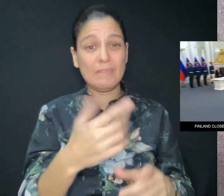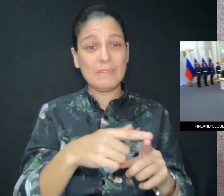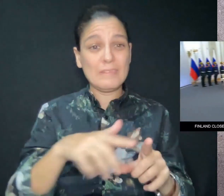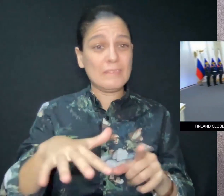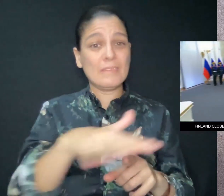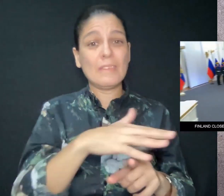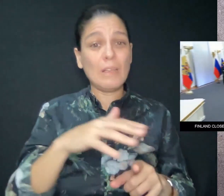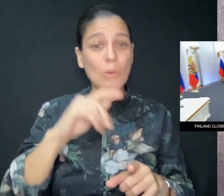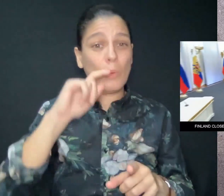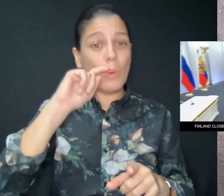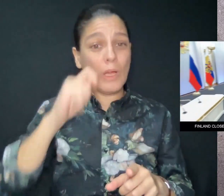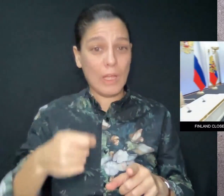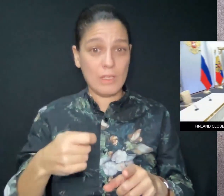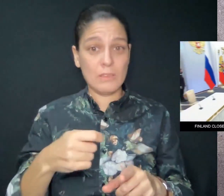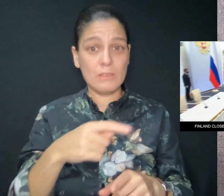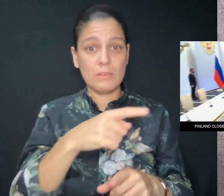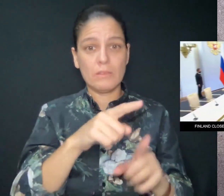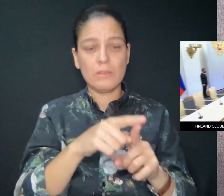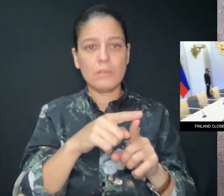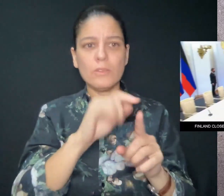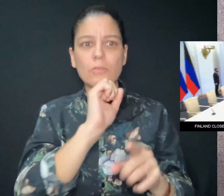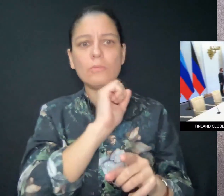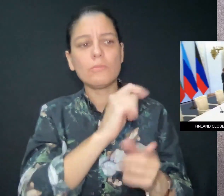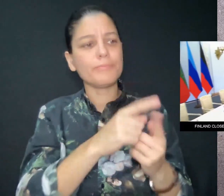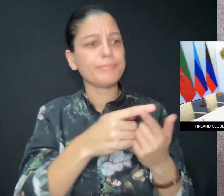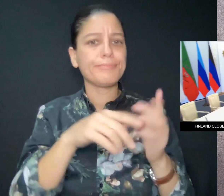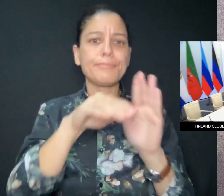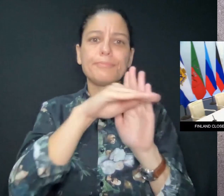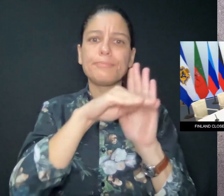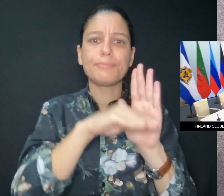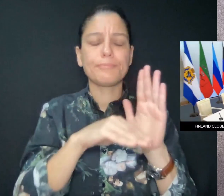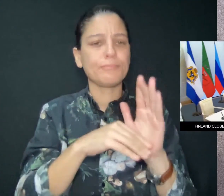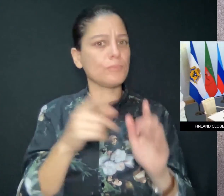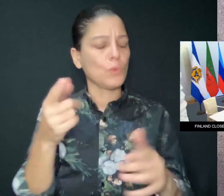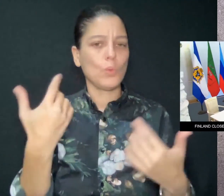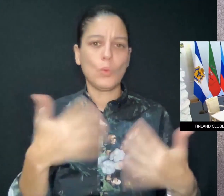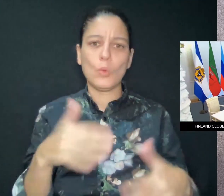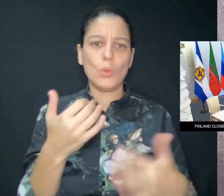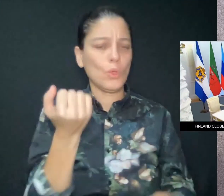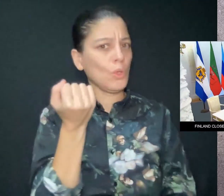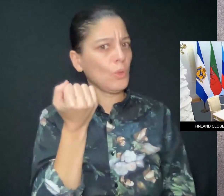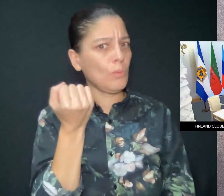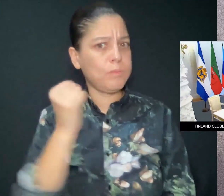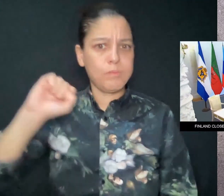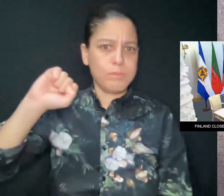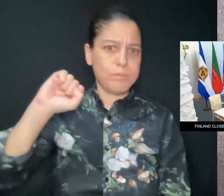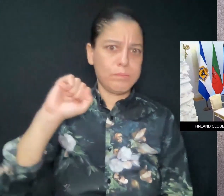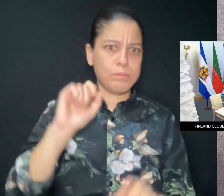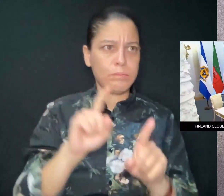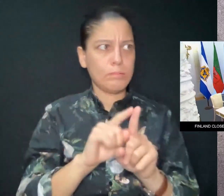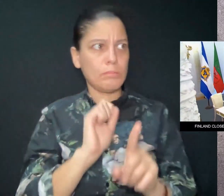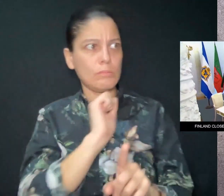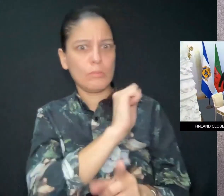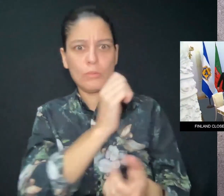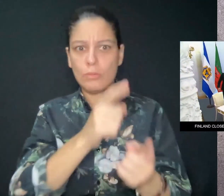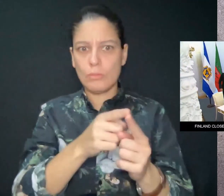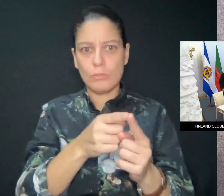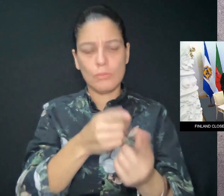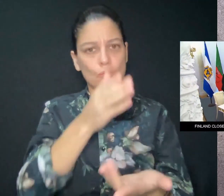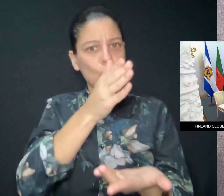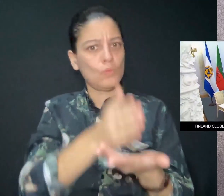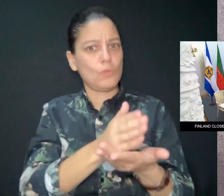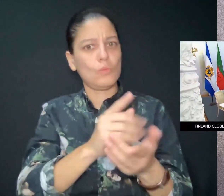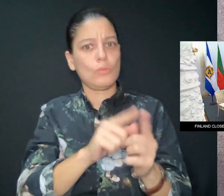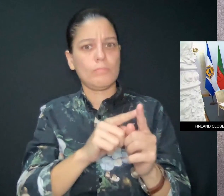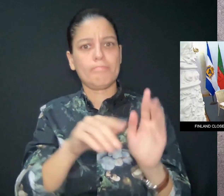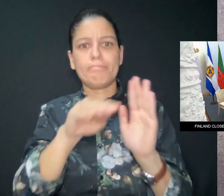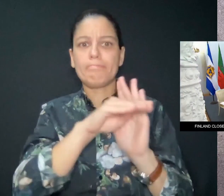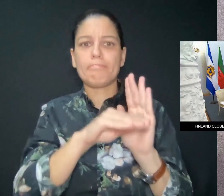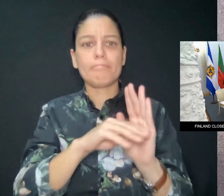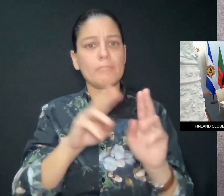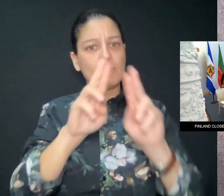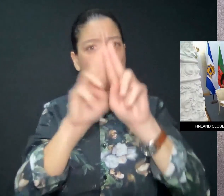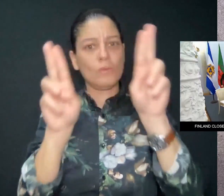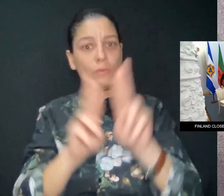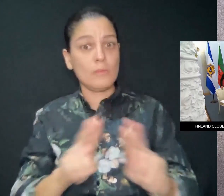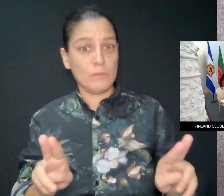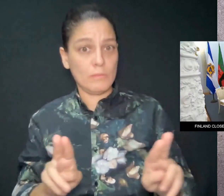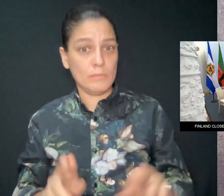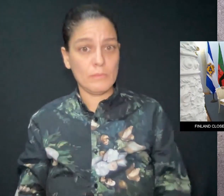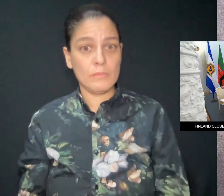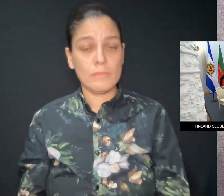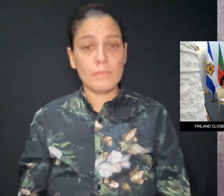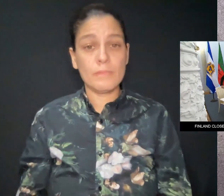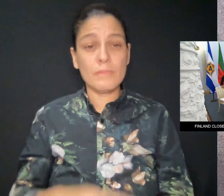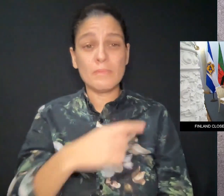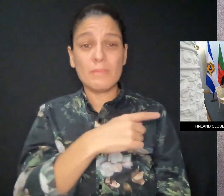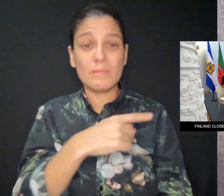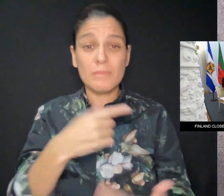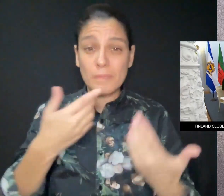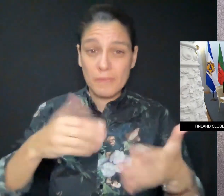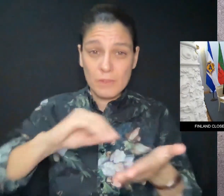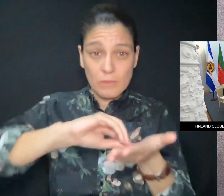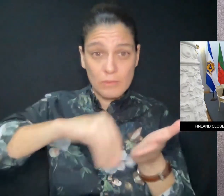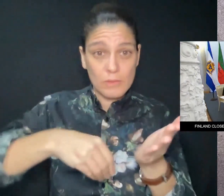1/5 of Ukraine which is a blatant violation of international law